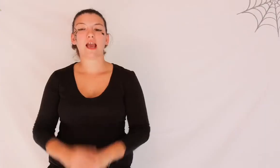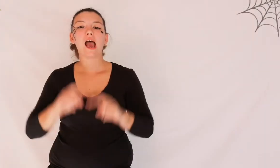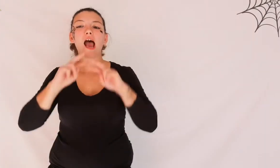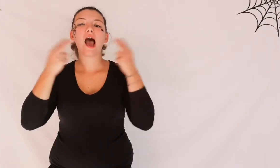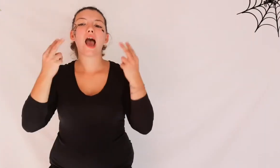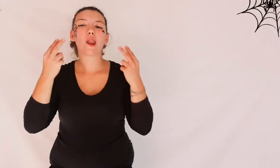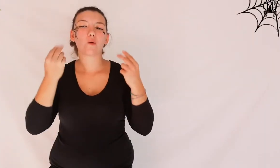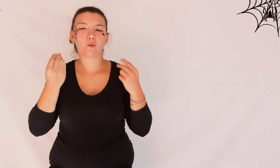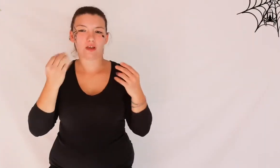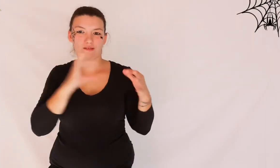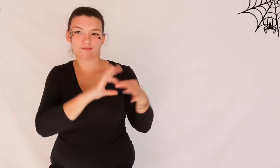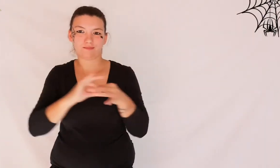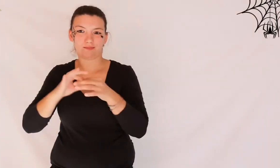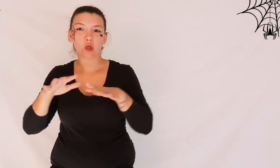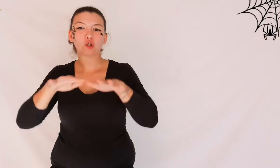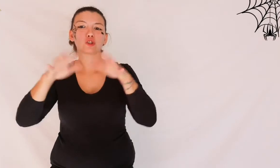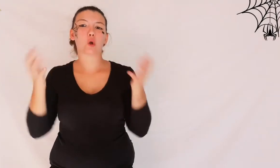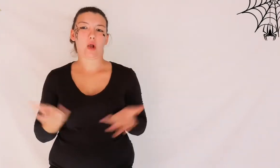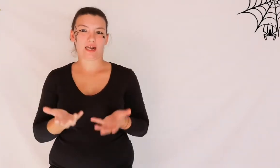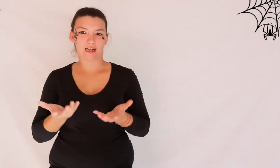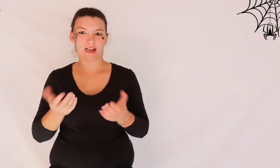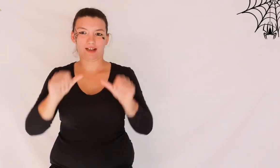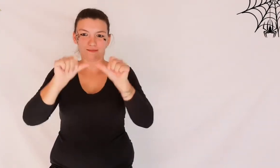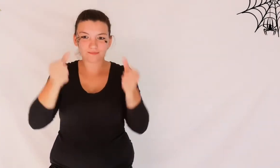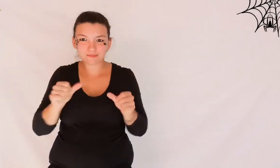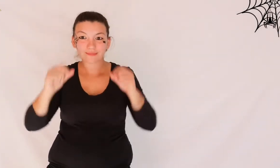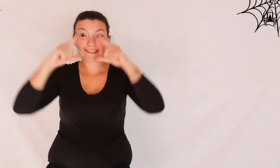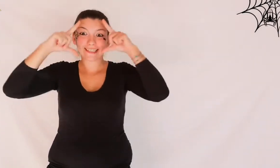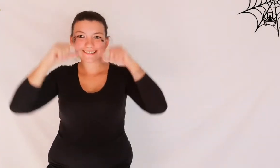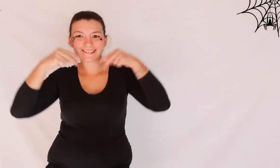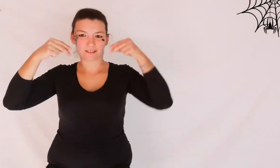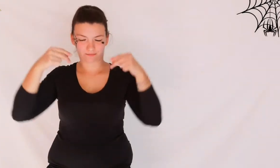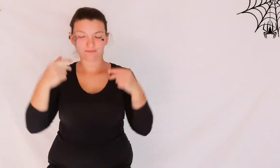On Halloween the pumpkin is used to carve it,